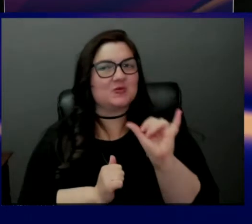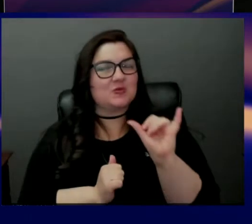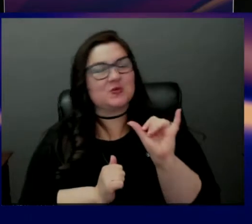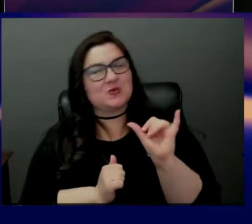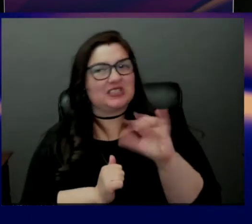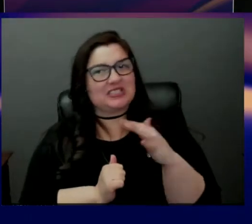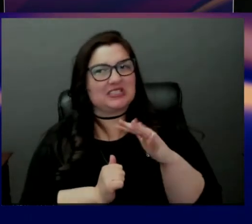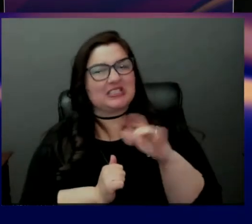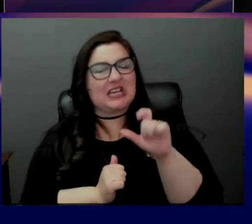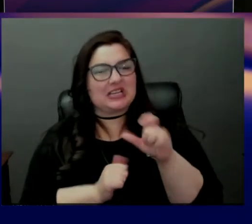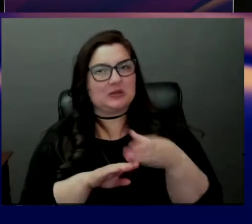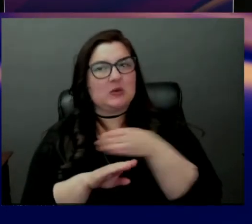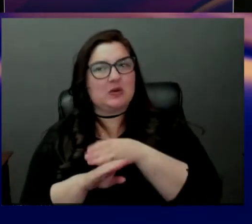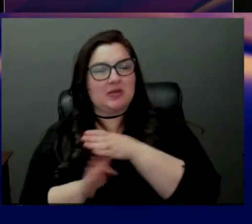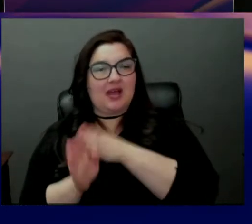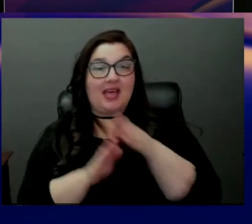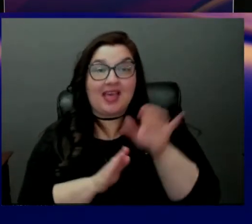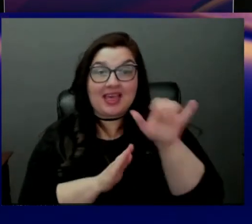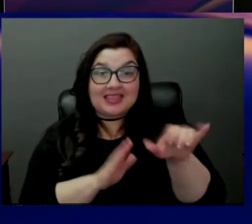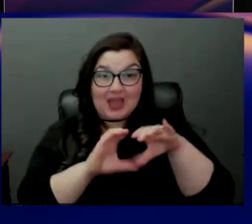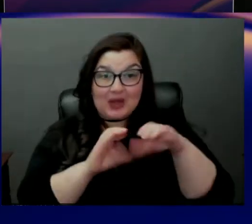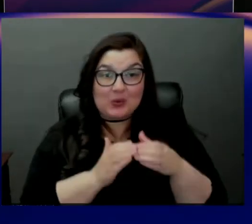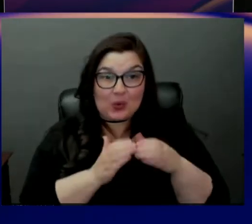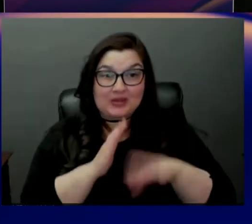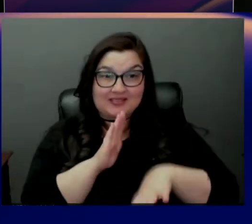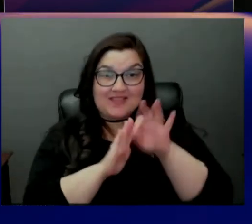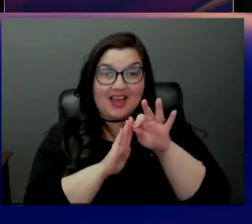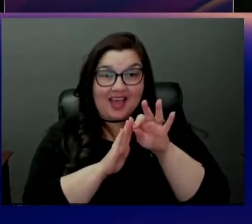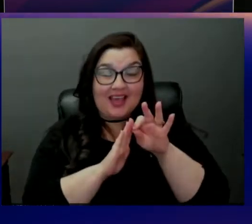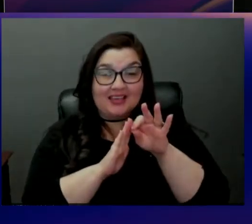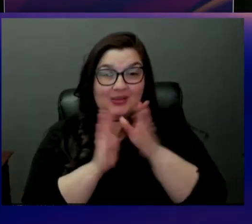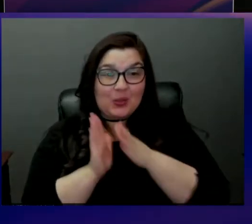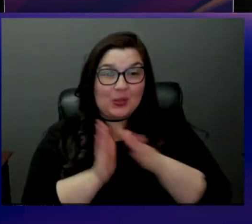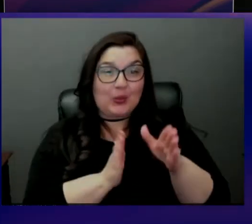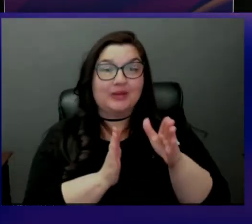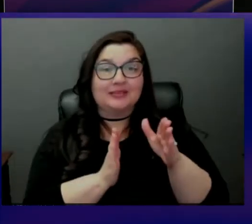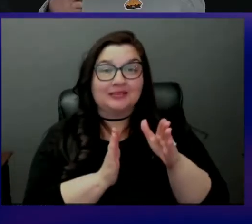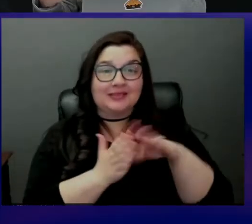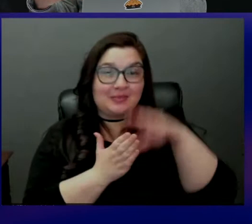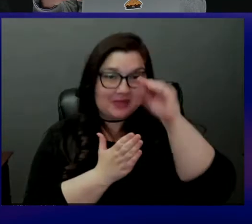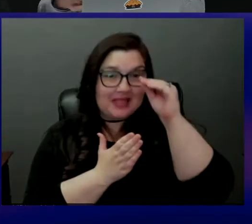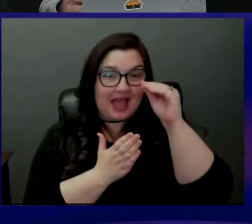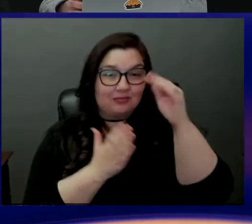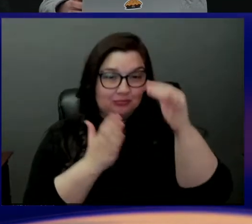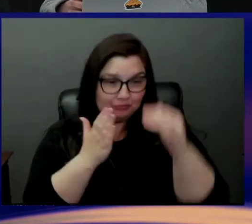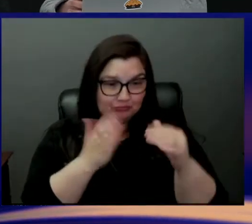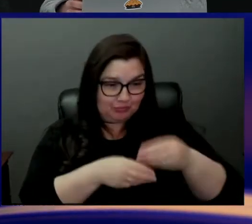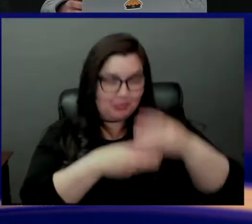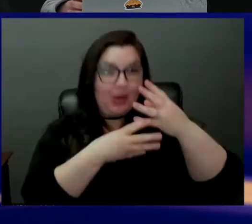and find that course in the learning plan, bring it up, and dive into it and really fill that gap.